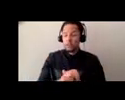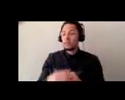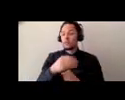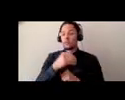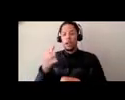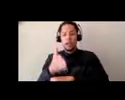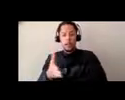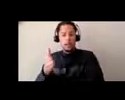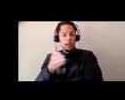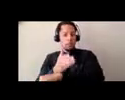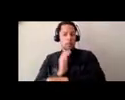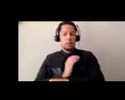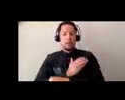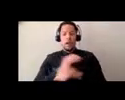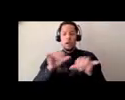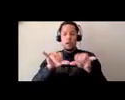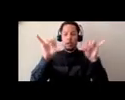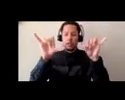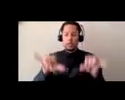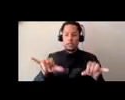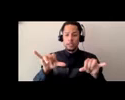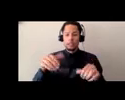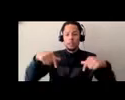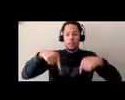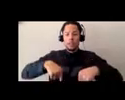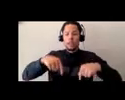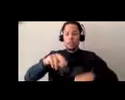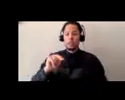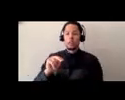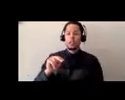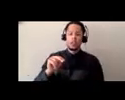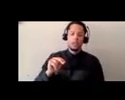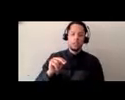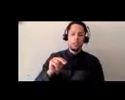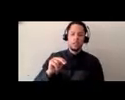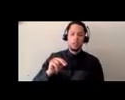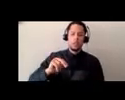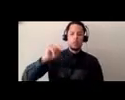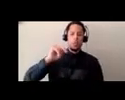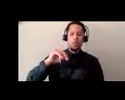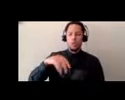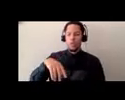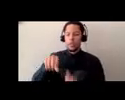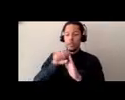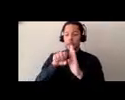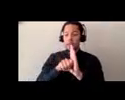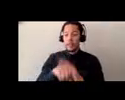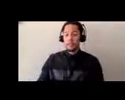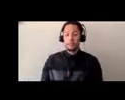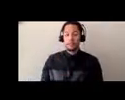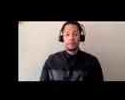our system here in the north state. It's kind of like we've already been on this path.